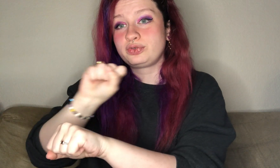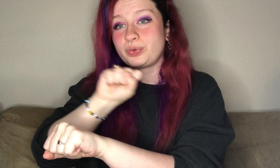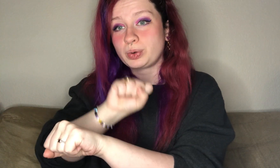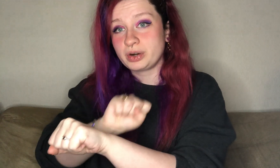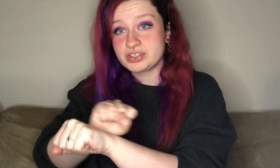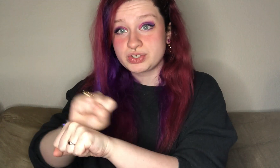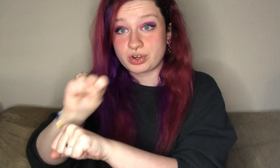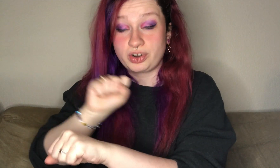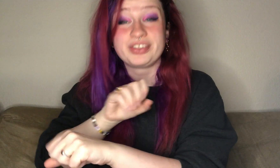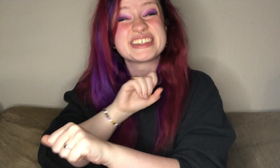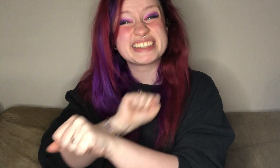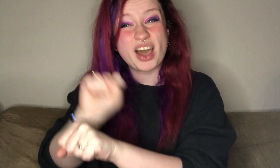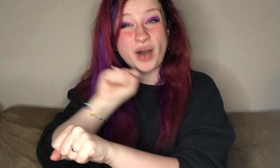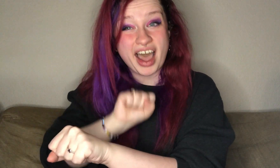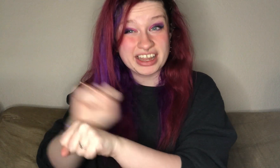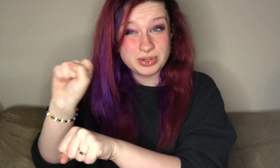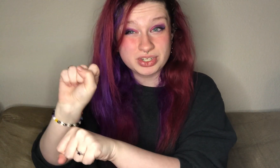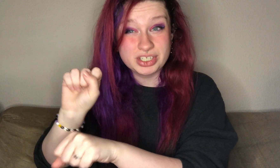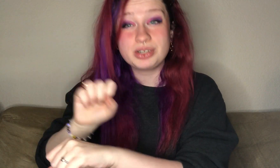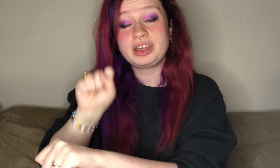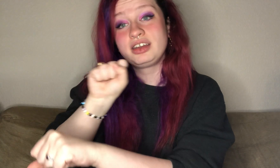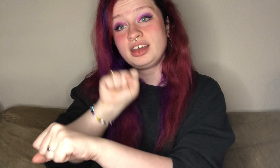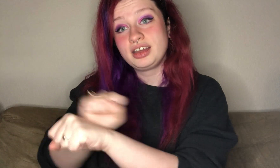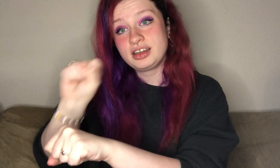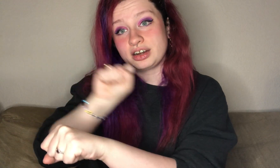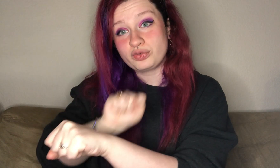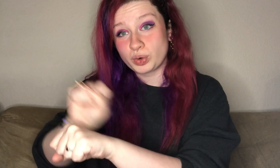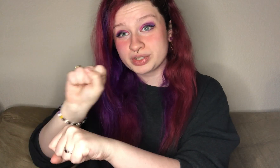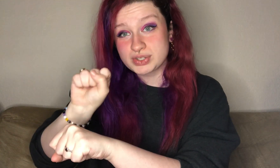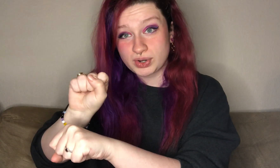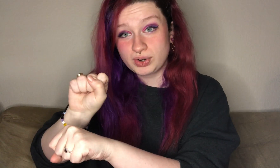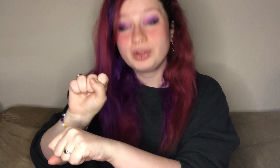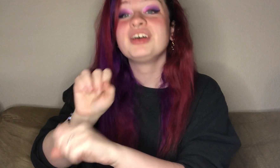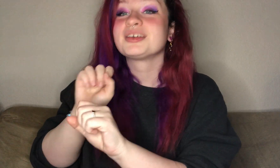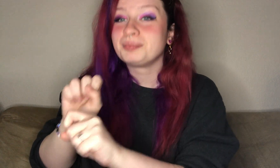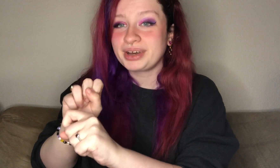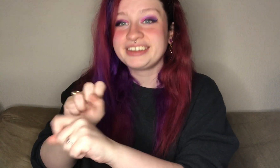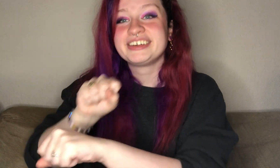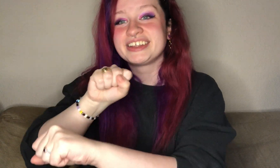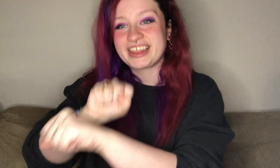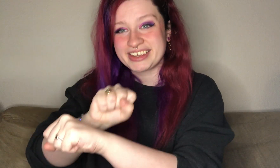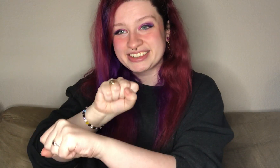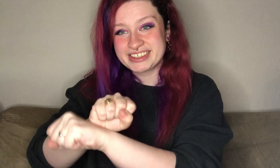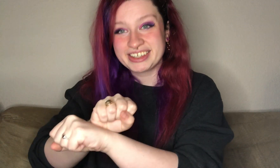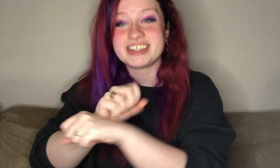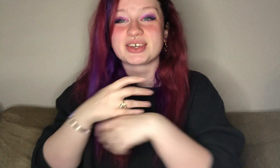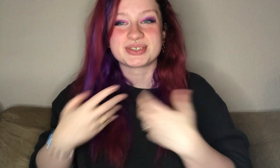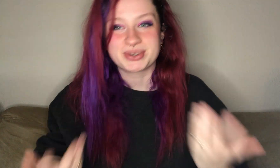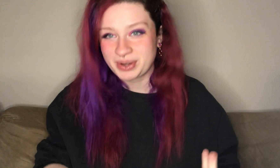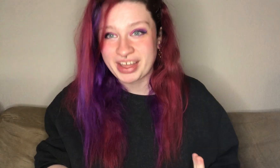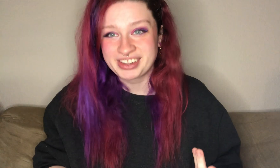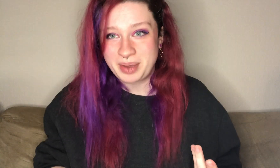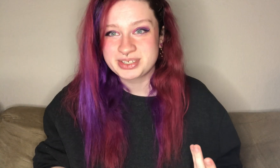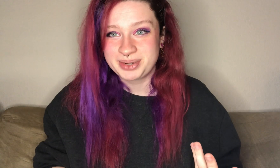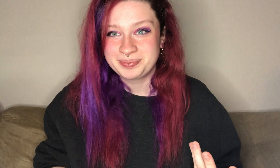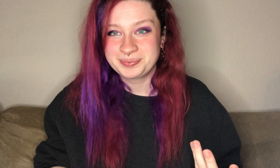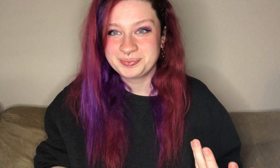forward circle this is how i usually do it in a forward circle but this is also a valid option